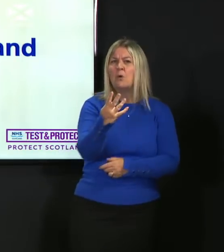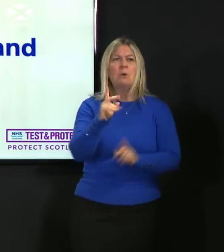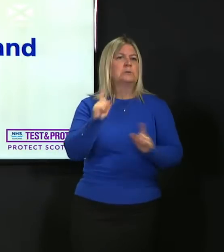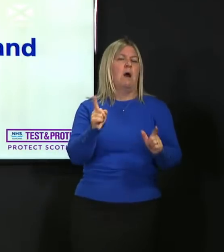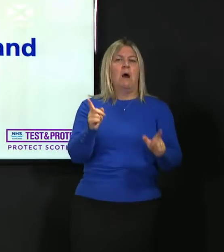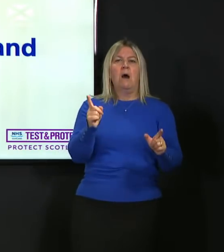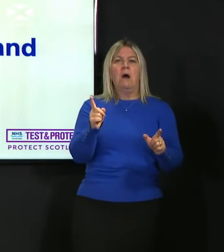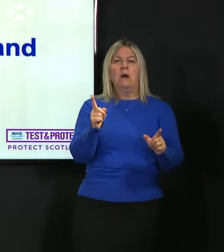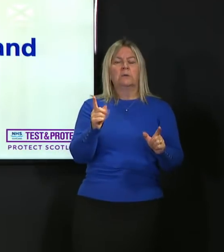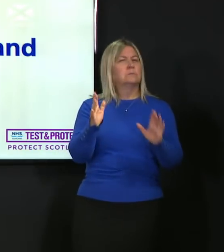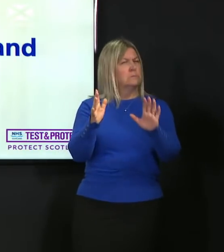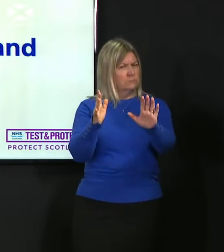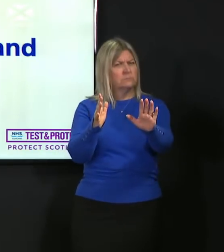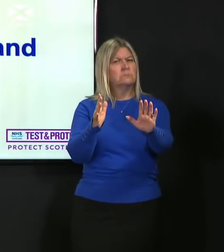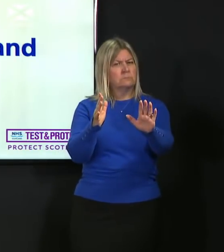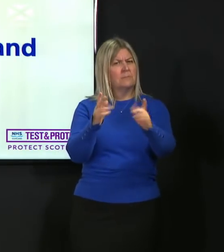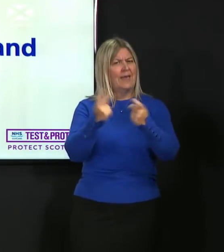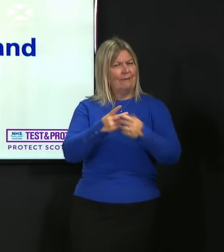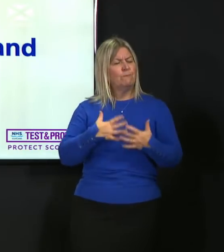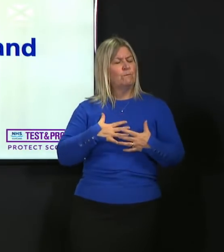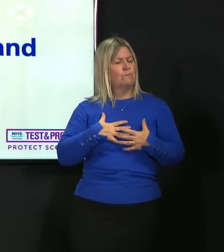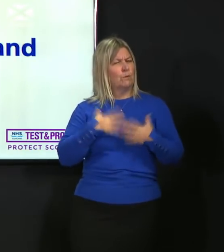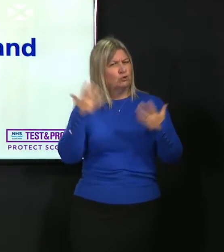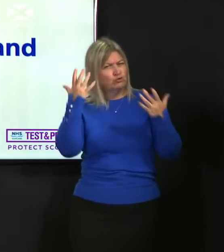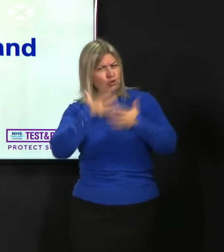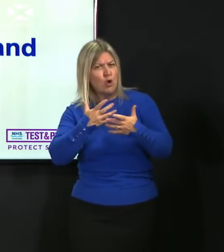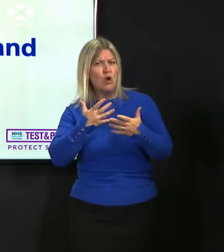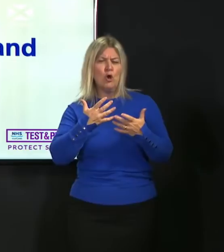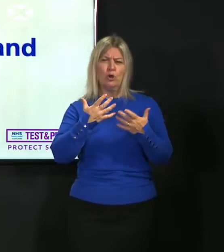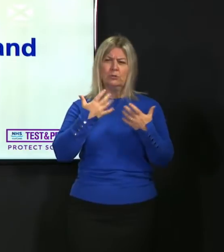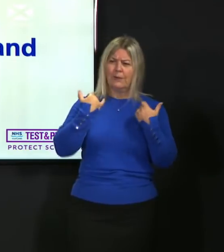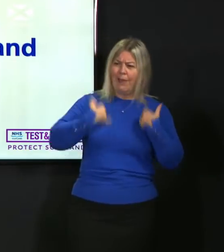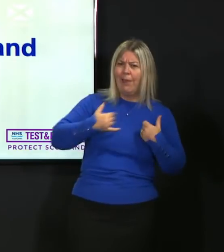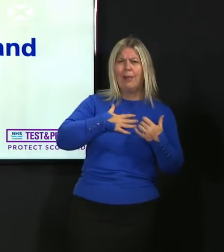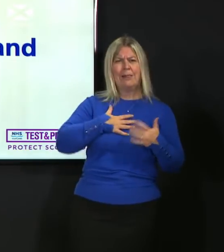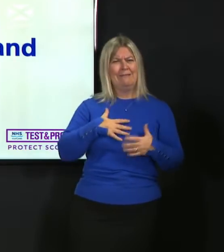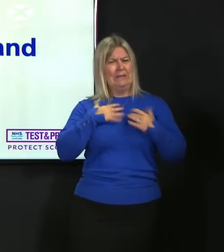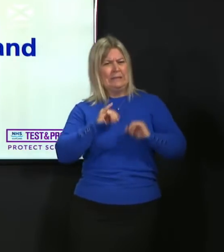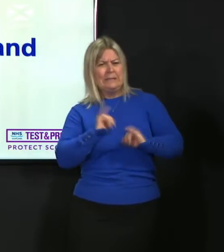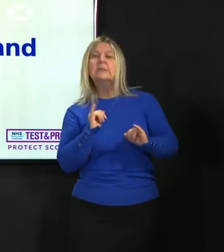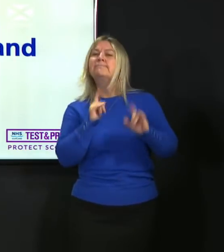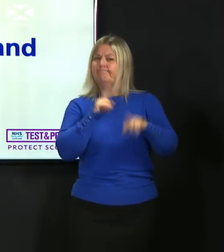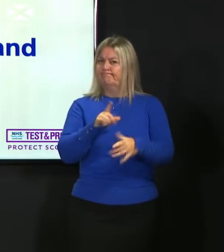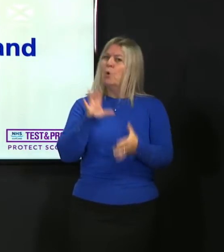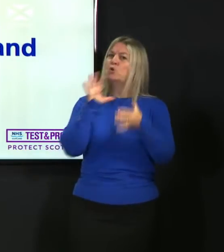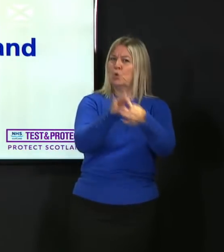your health and well-being. Our hospitals are open. They are running secure COVID and non-COVID